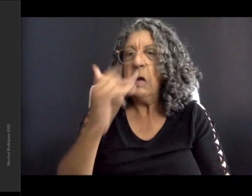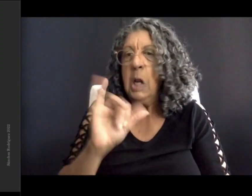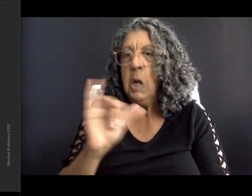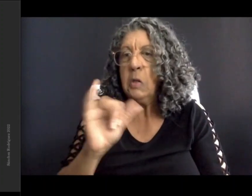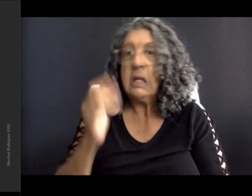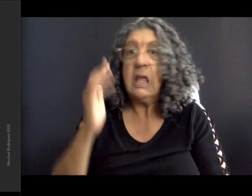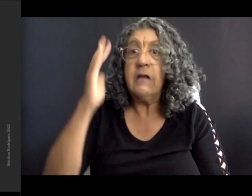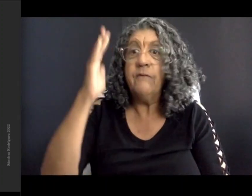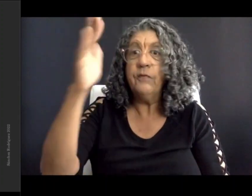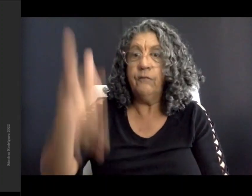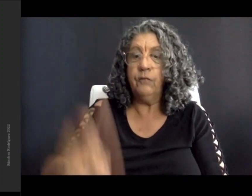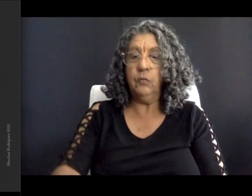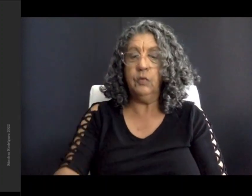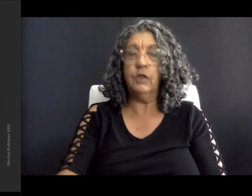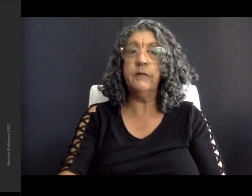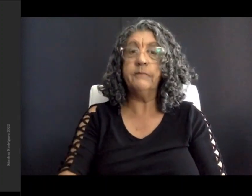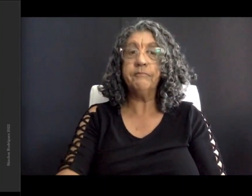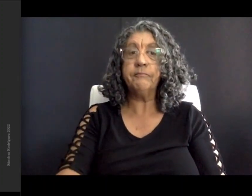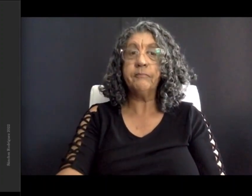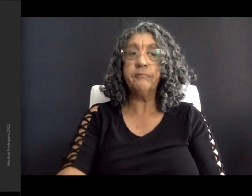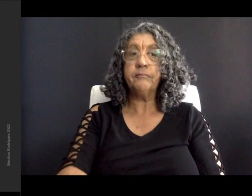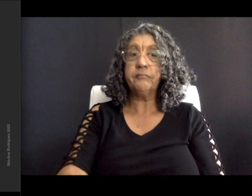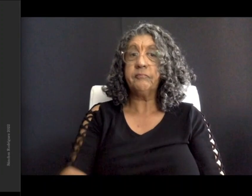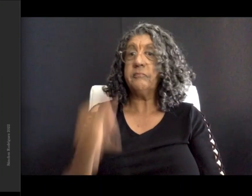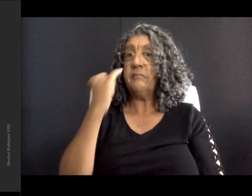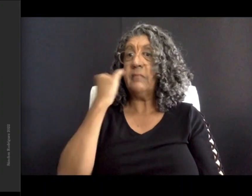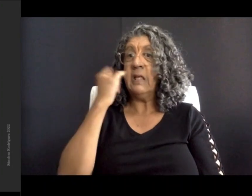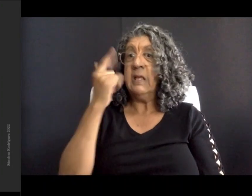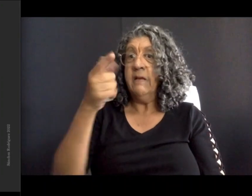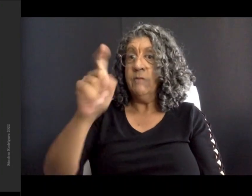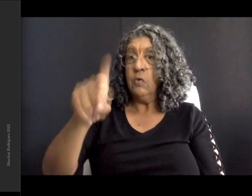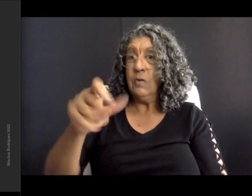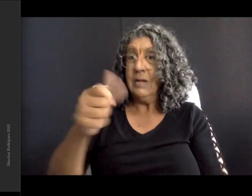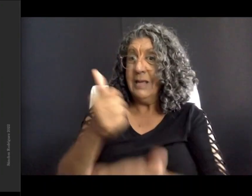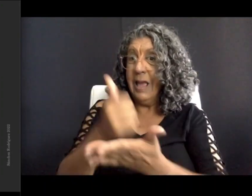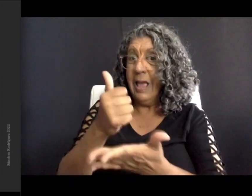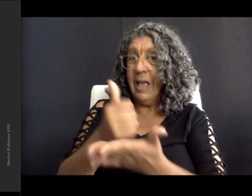So you can see what it looks like and maybe you want to use it in the future. If you need help